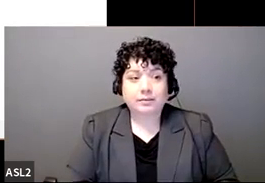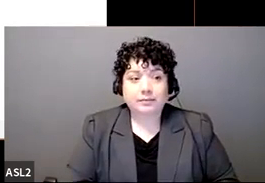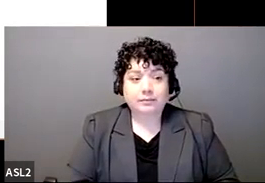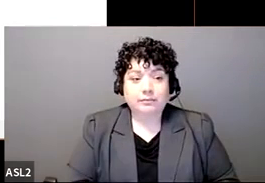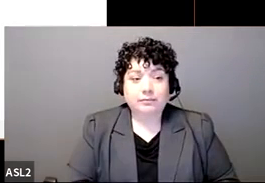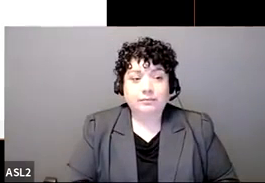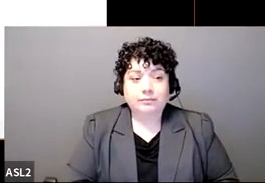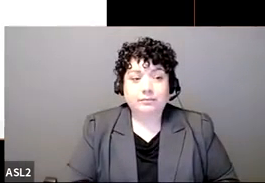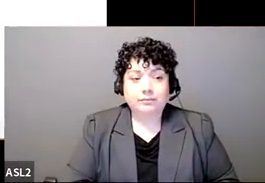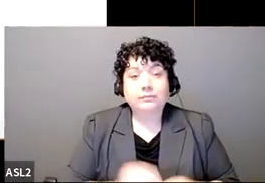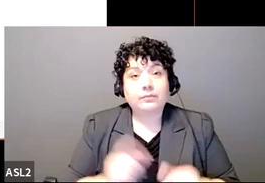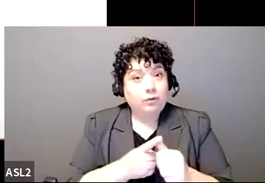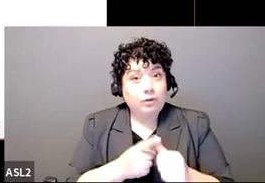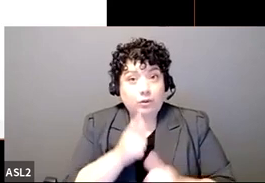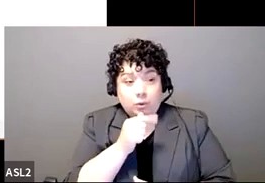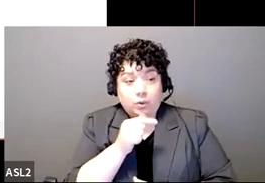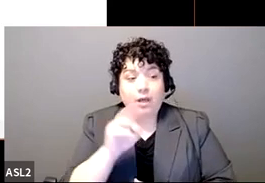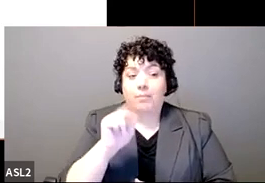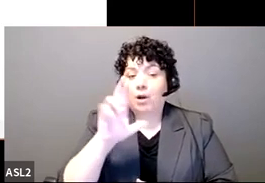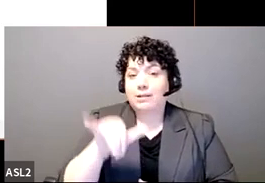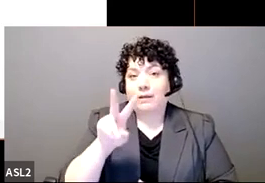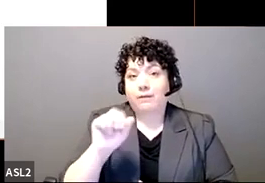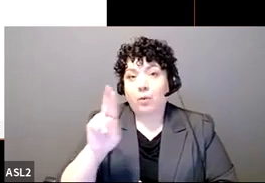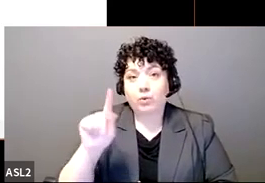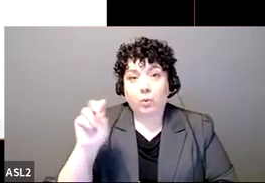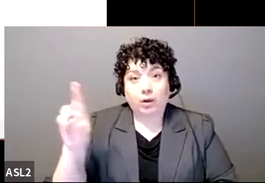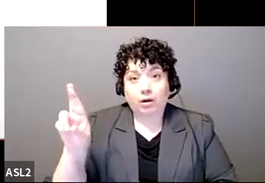our first panelist is Marcy Vautour she's the Founder and CEO